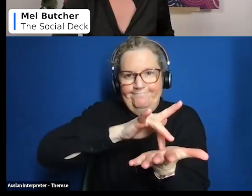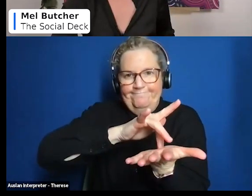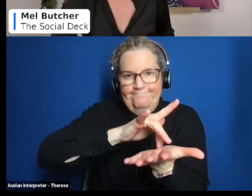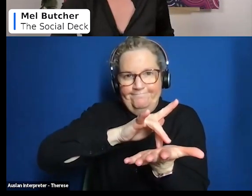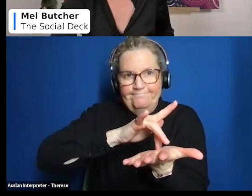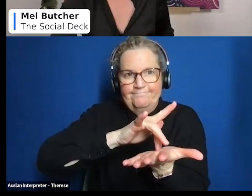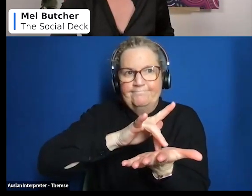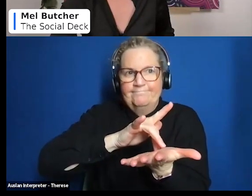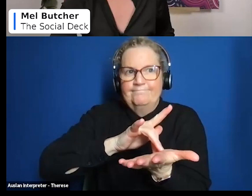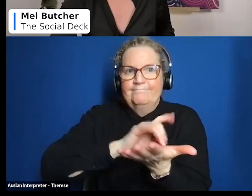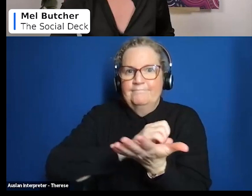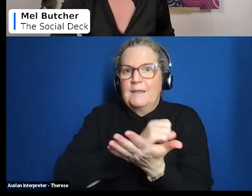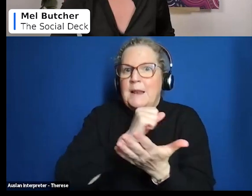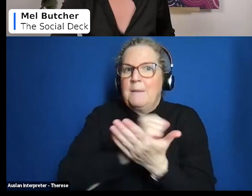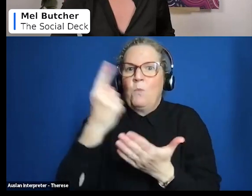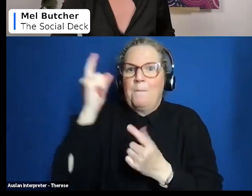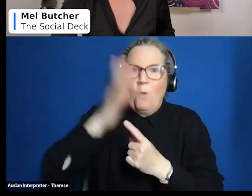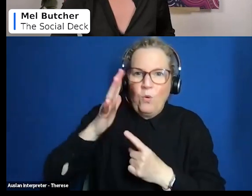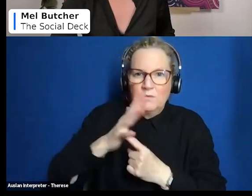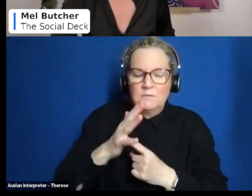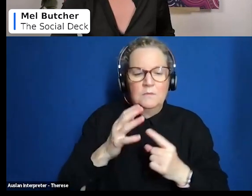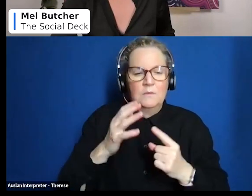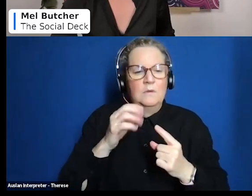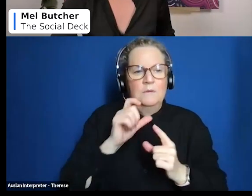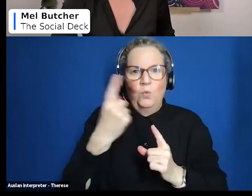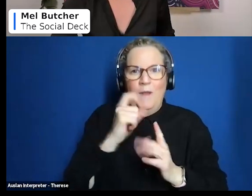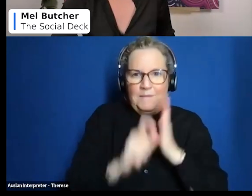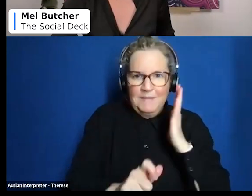that there is ethical oversight and that we make sure that we have a broad